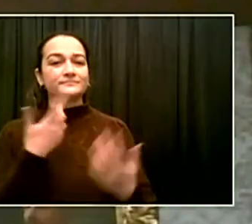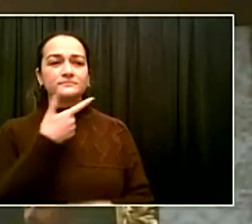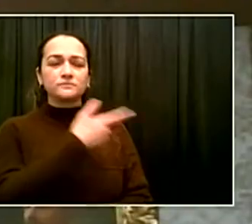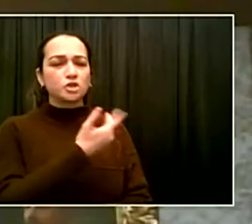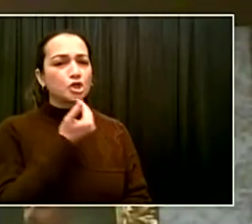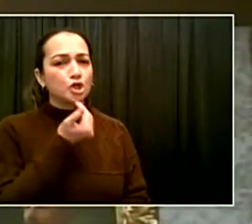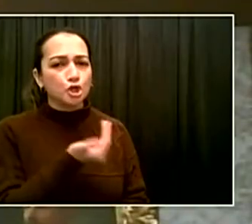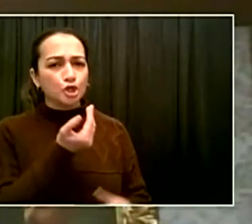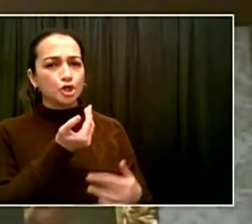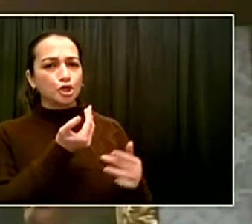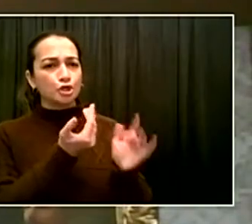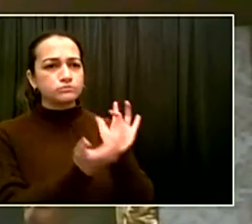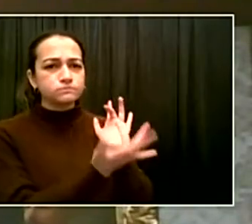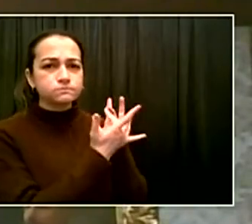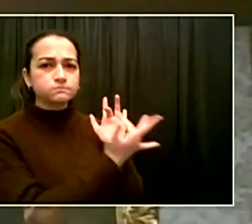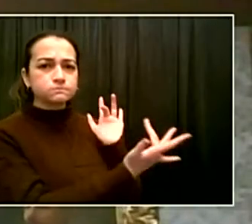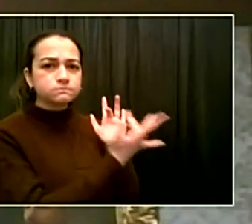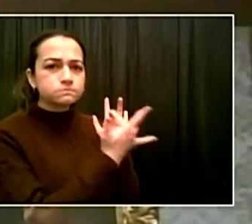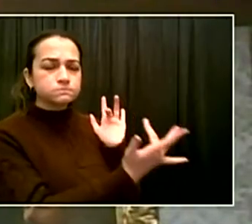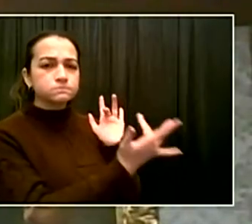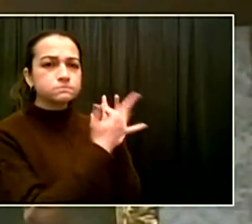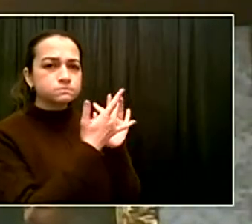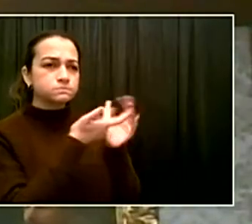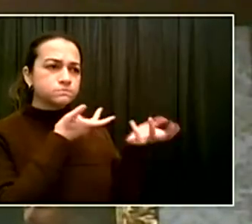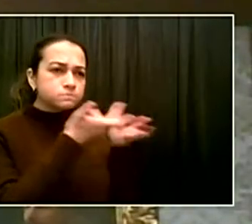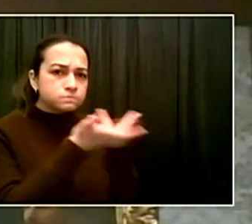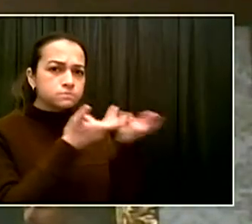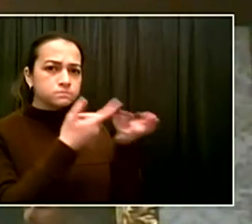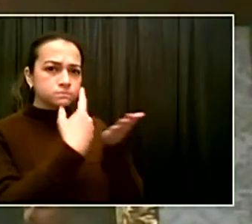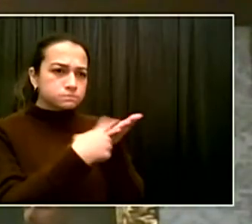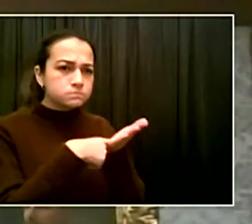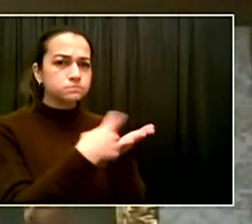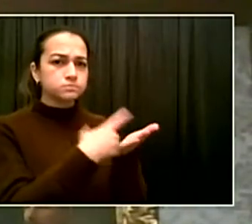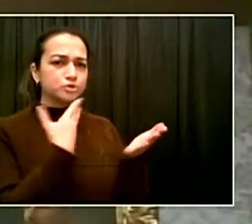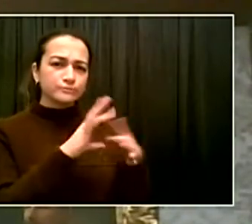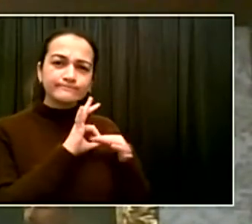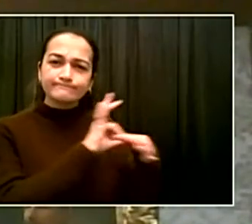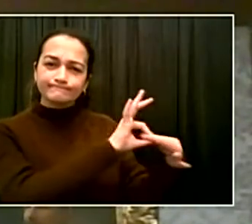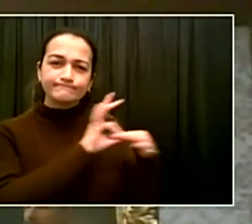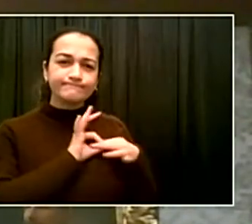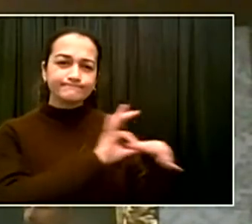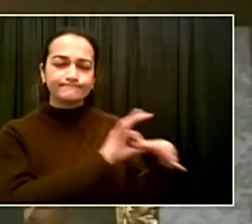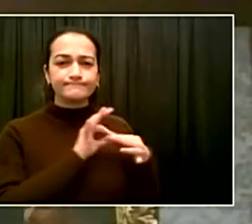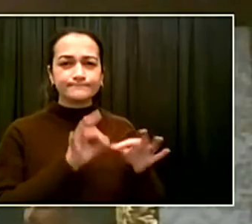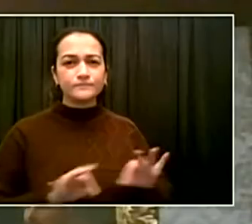GOOD AFTERNOON, GOOD AFTERNOON, NEW YORKERS AND REALLY, MAYOR, I WANT TO THANK YOU, PERSONALLY, HOW YOU HAVE CONSISTENTLY REACHED OUT,